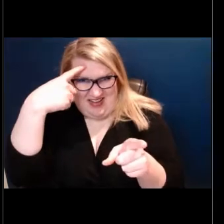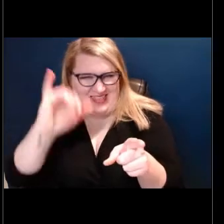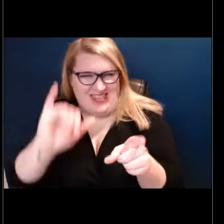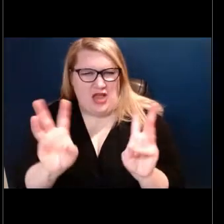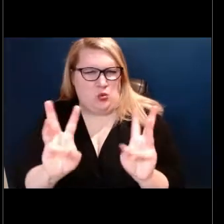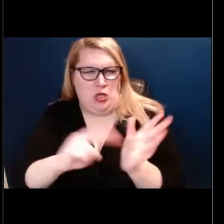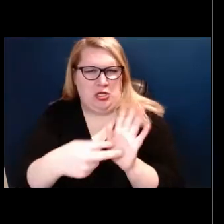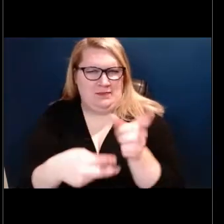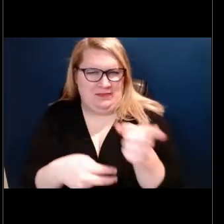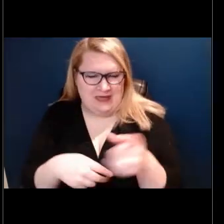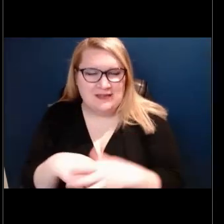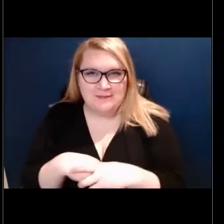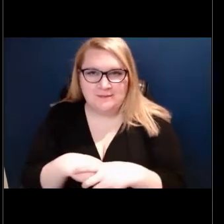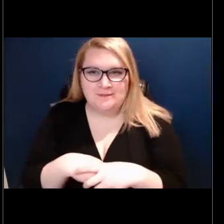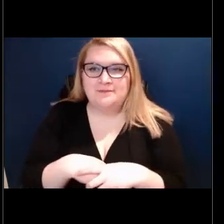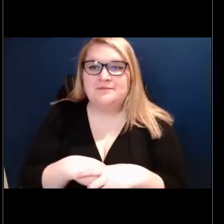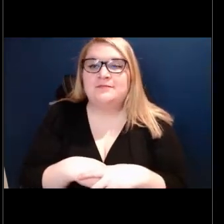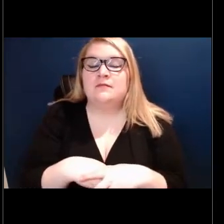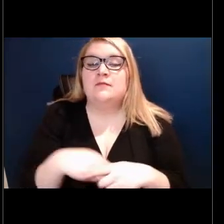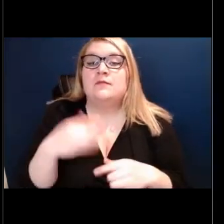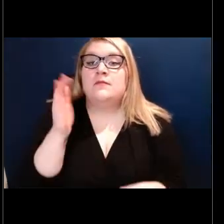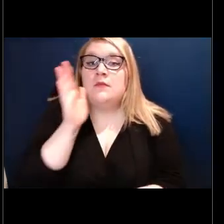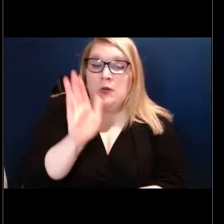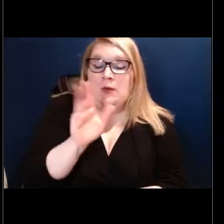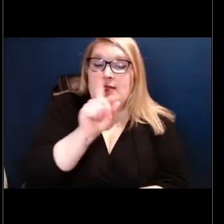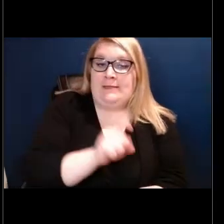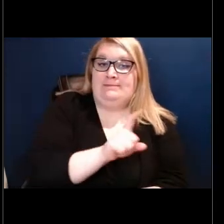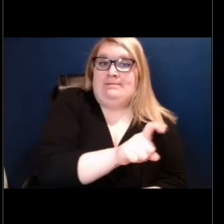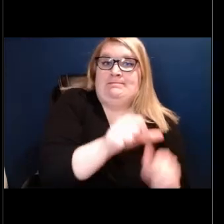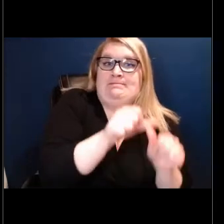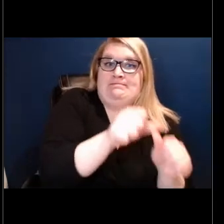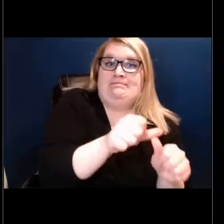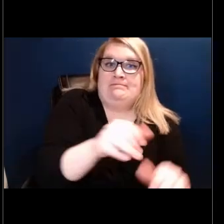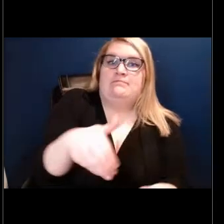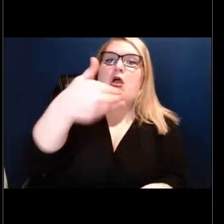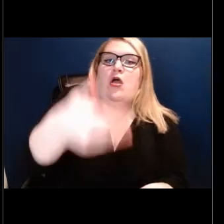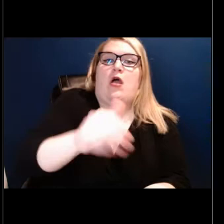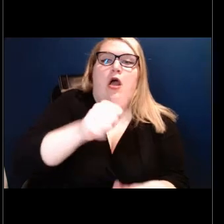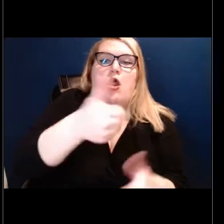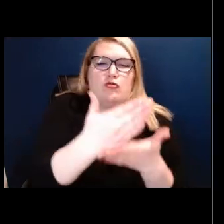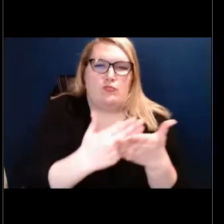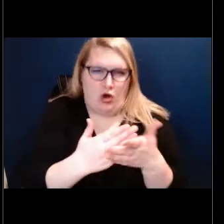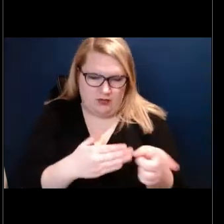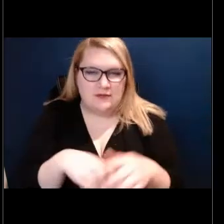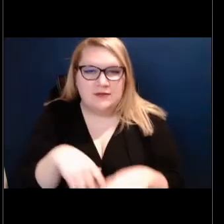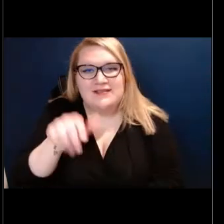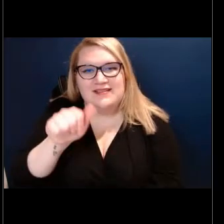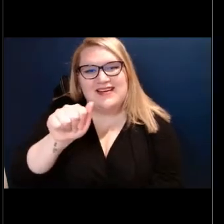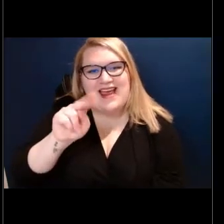Okay, let's go ahead and continue over to the other side of satellite operations. And here we're seeing Antwon, he's actually working